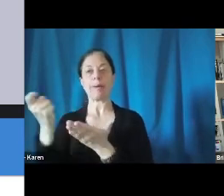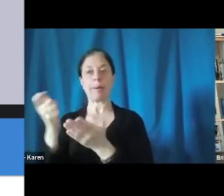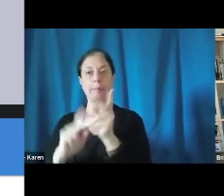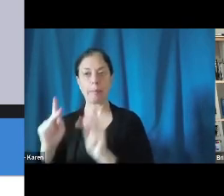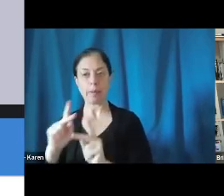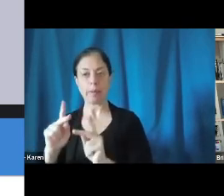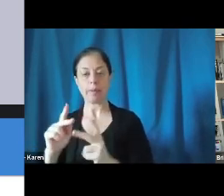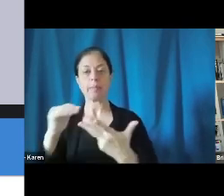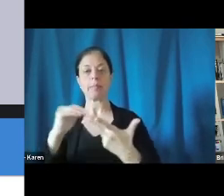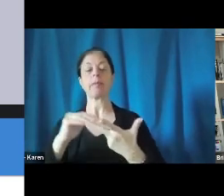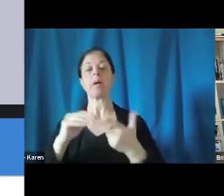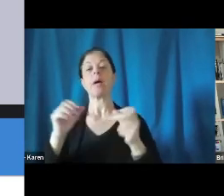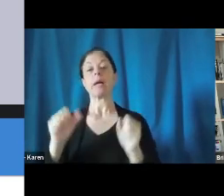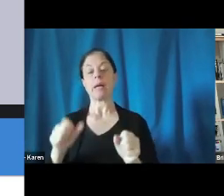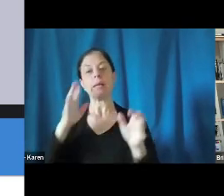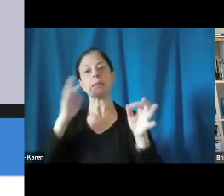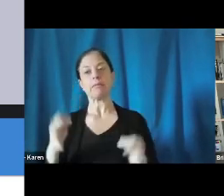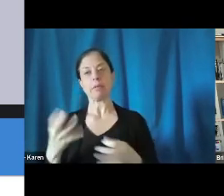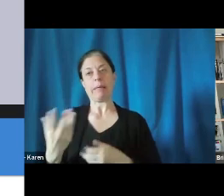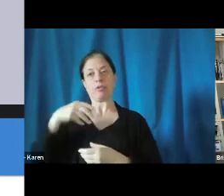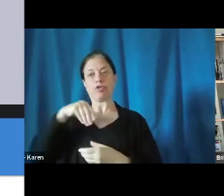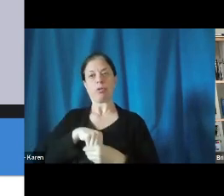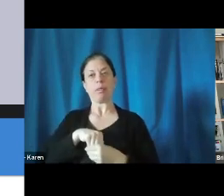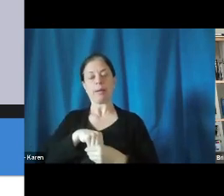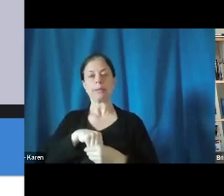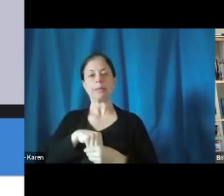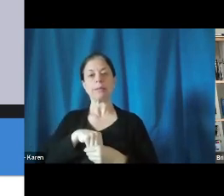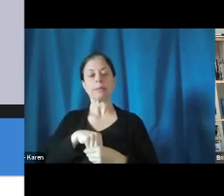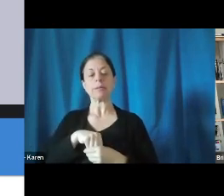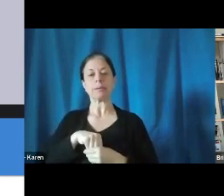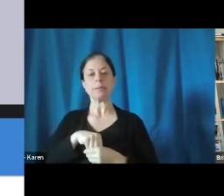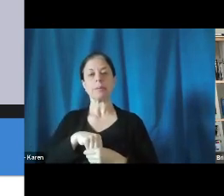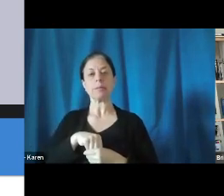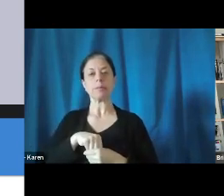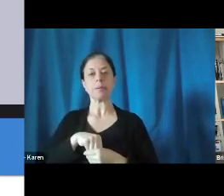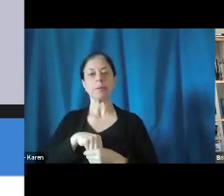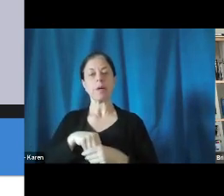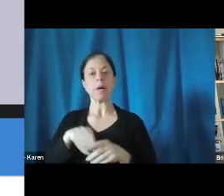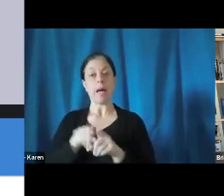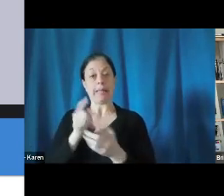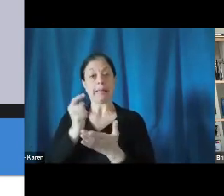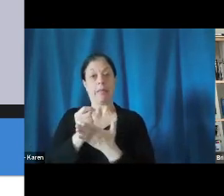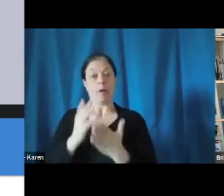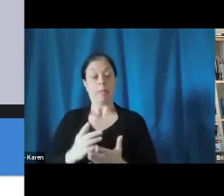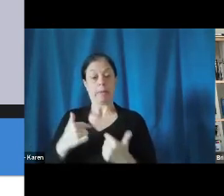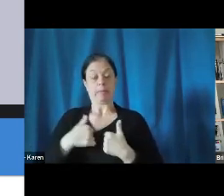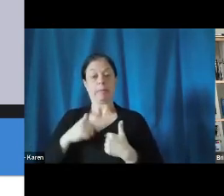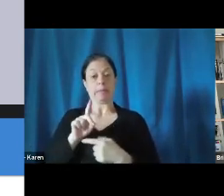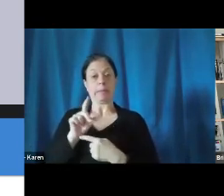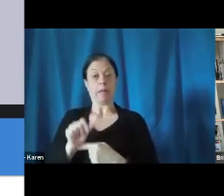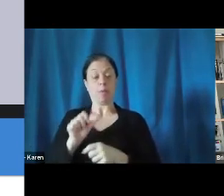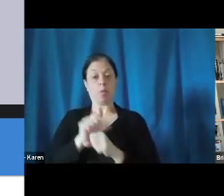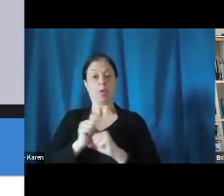treat or stigmatize each other or leave people out. And ableism can certainly be